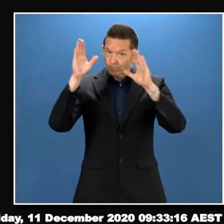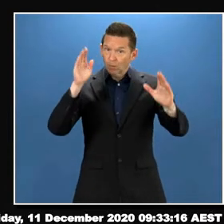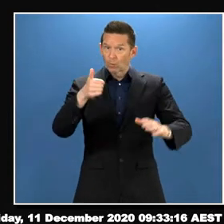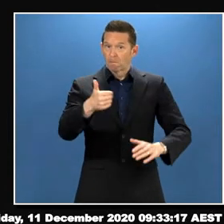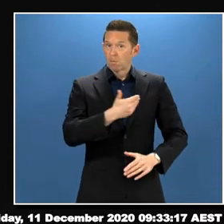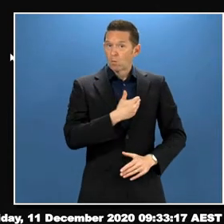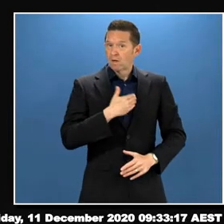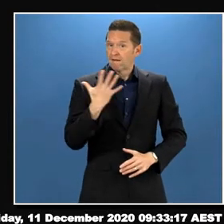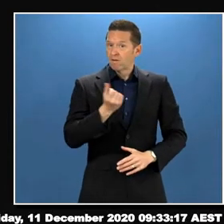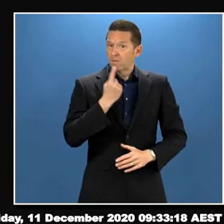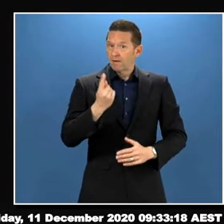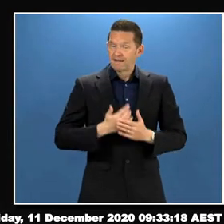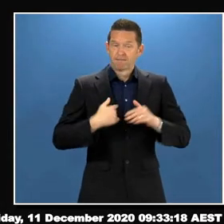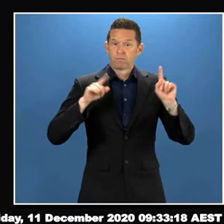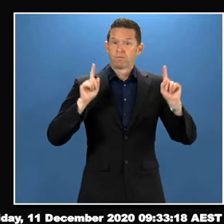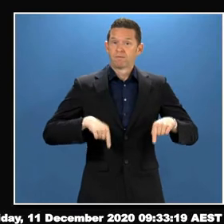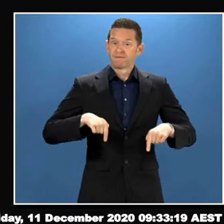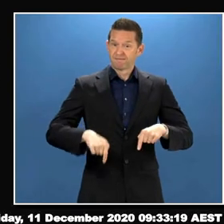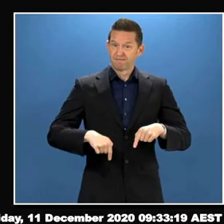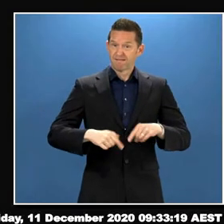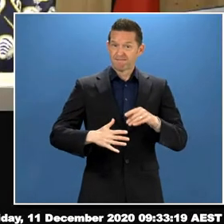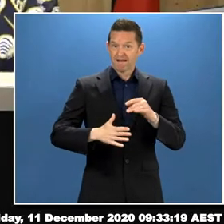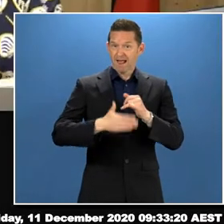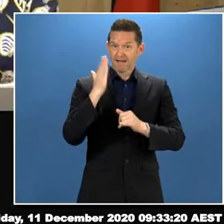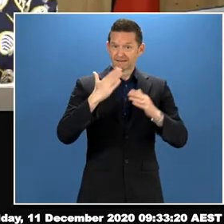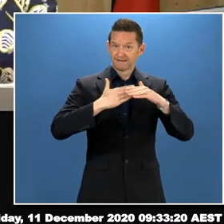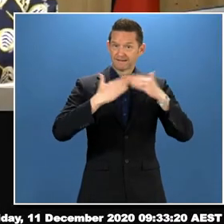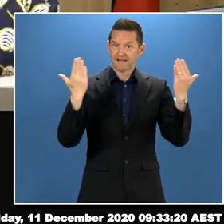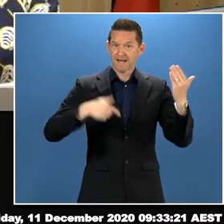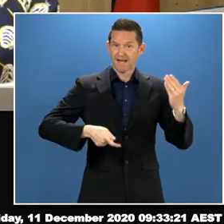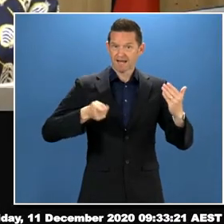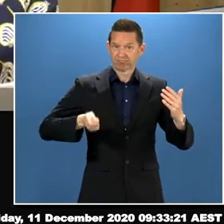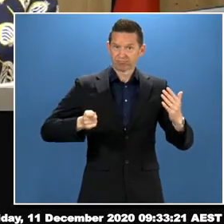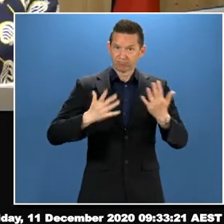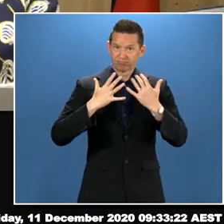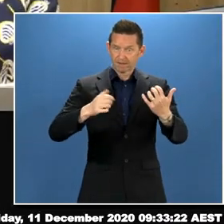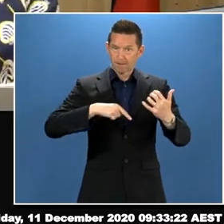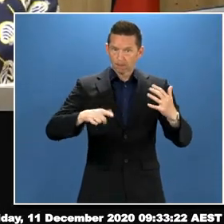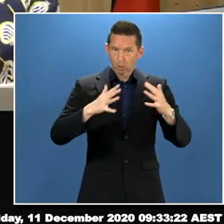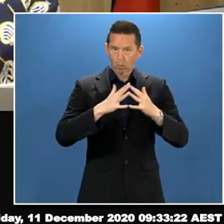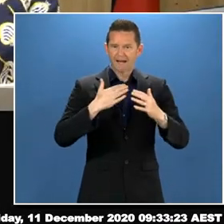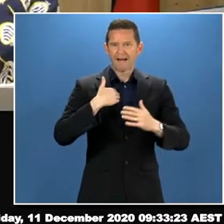We commence this final day of the hearing this week with the Acknowledgement of Country.